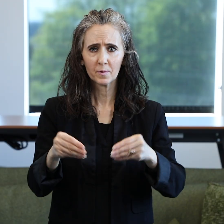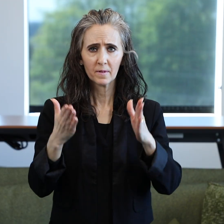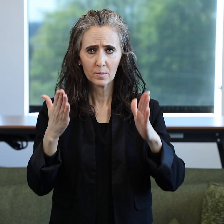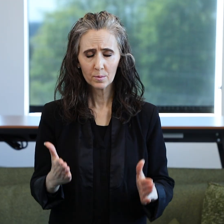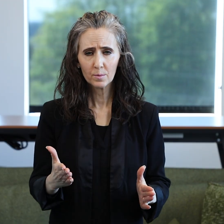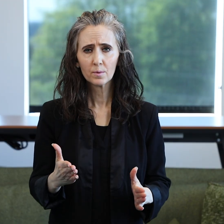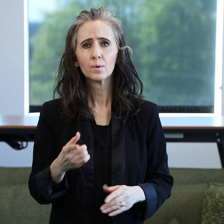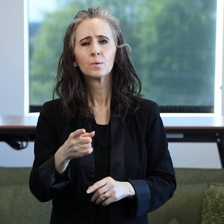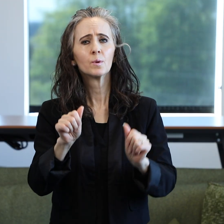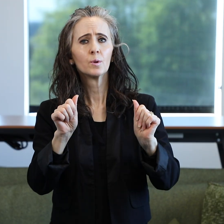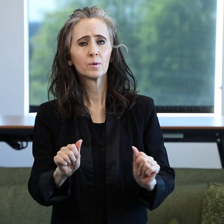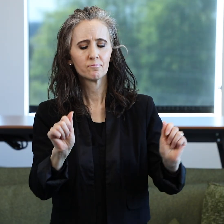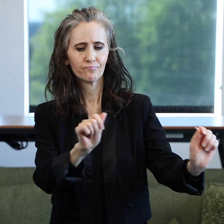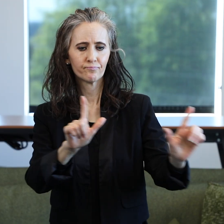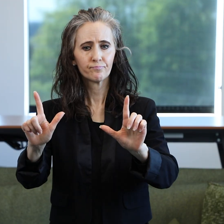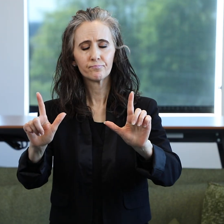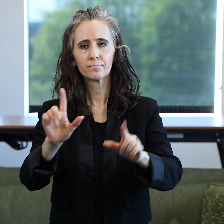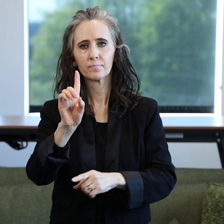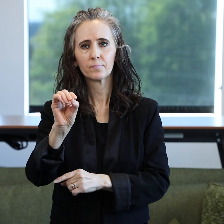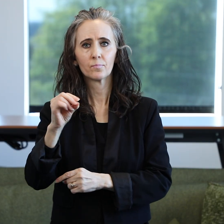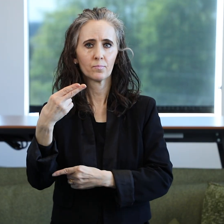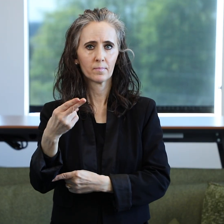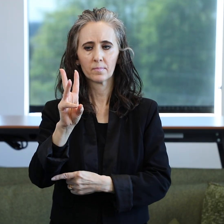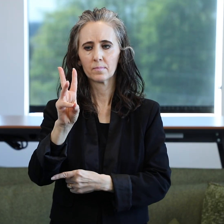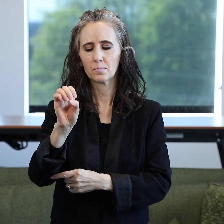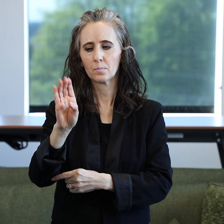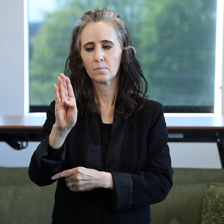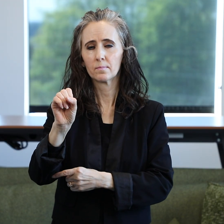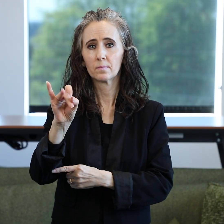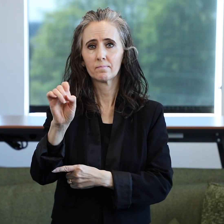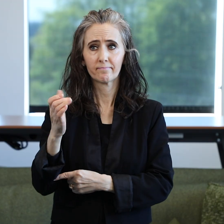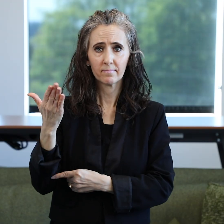near you, use one of these trusted national abortion finders on our website.